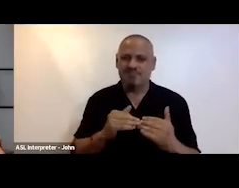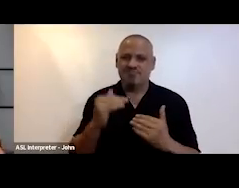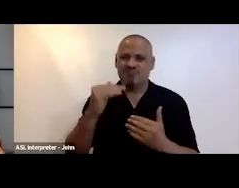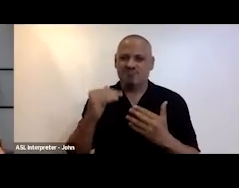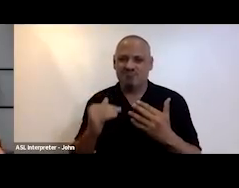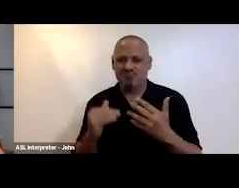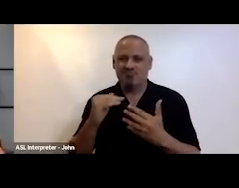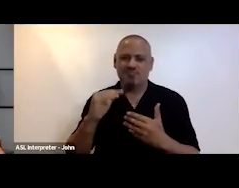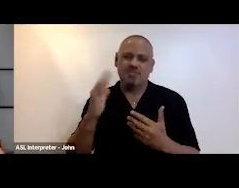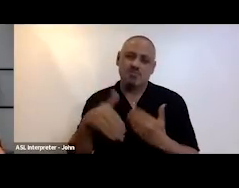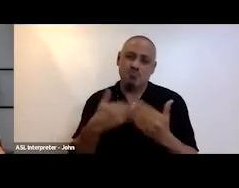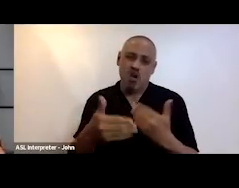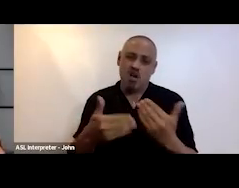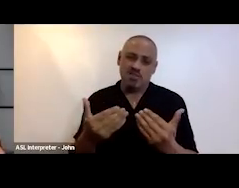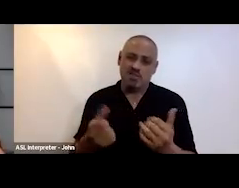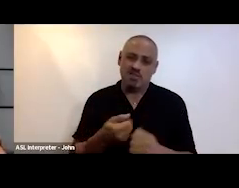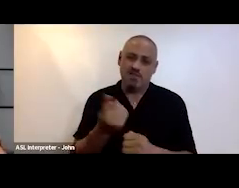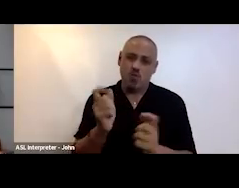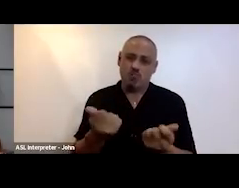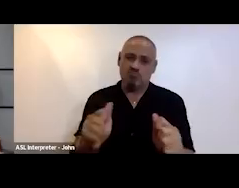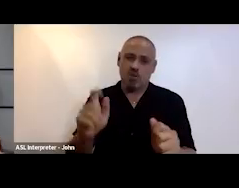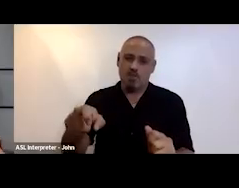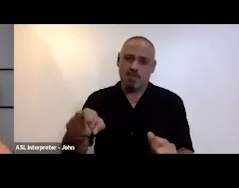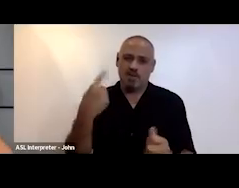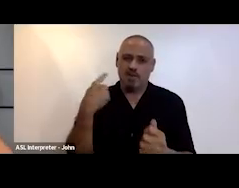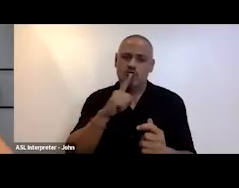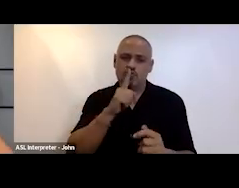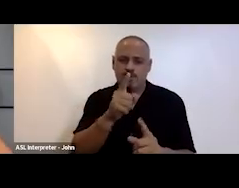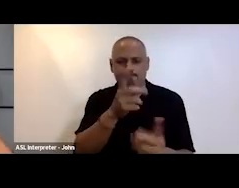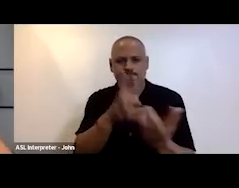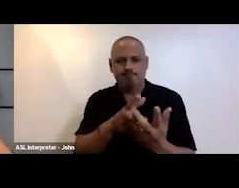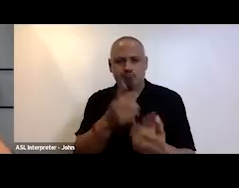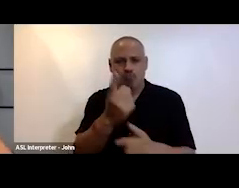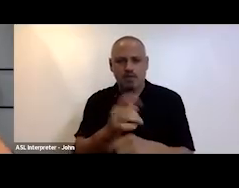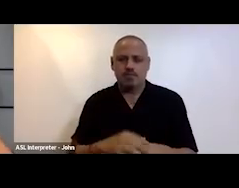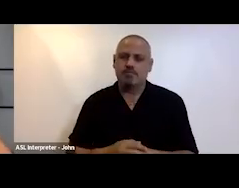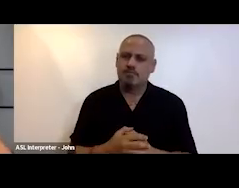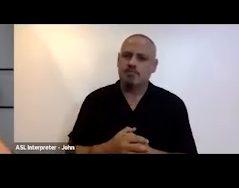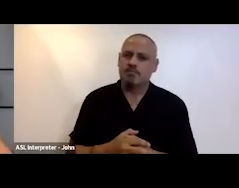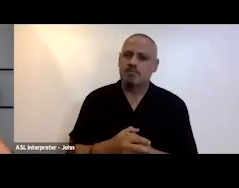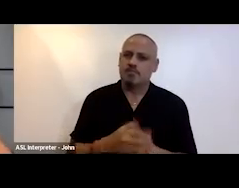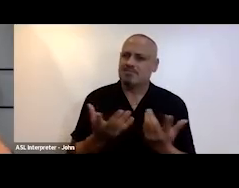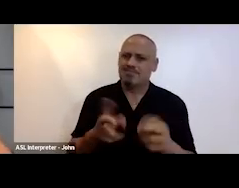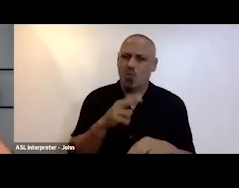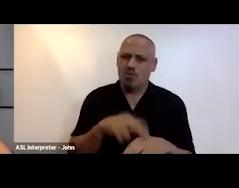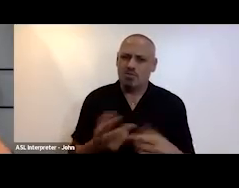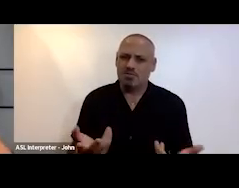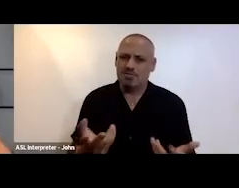It's a process. It takes a number of attempts to be able to really get it right, and that's super normal. That's just the way change happens.